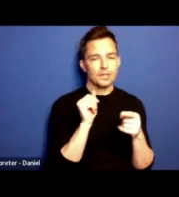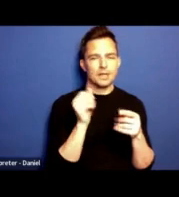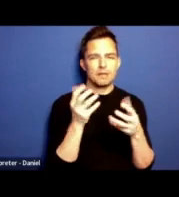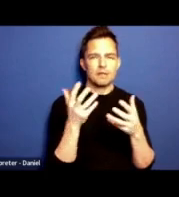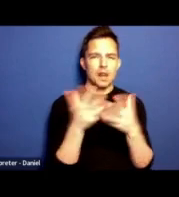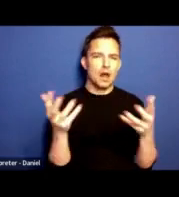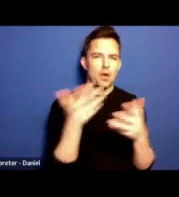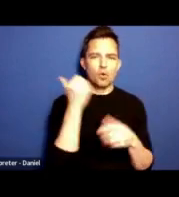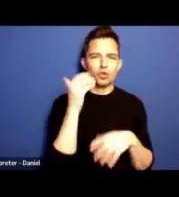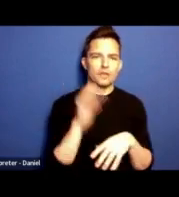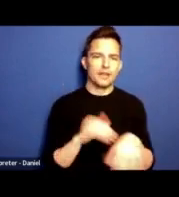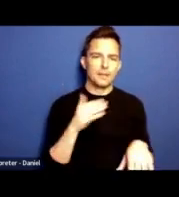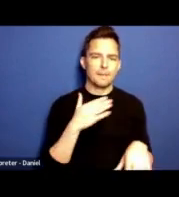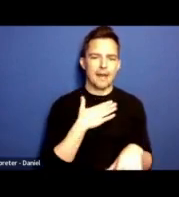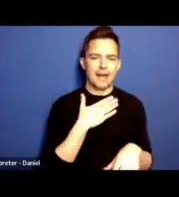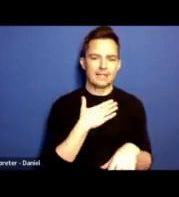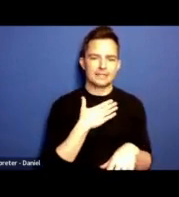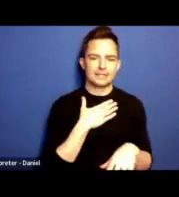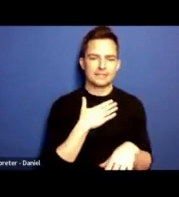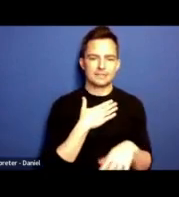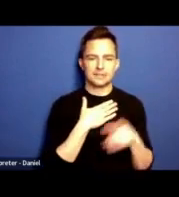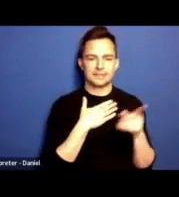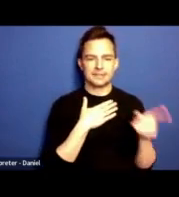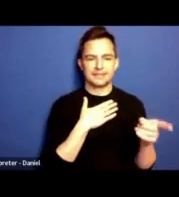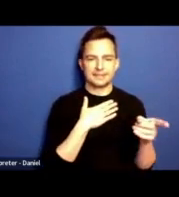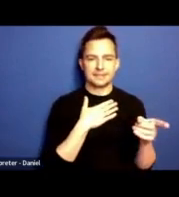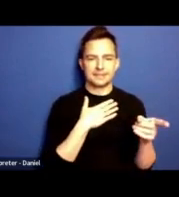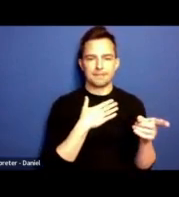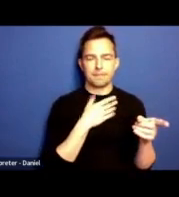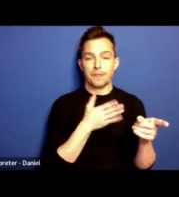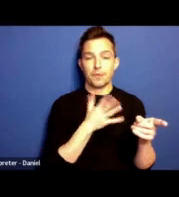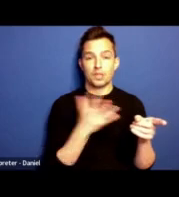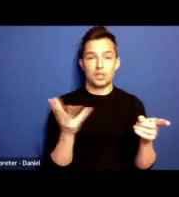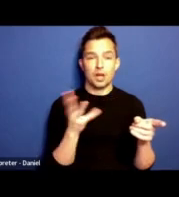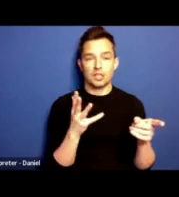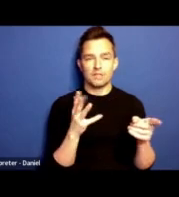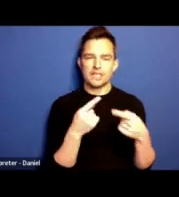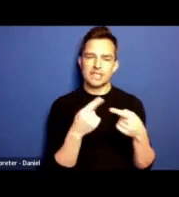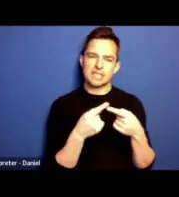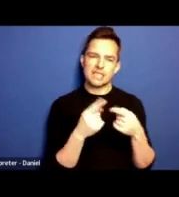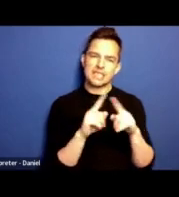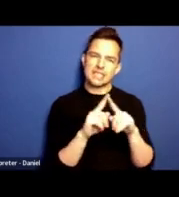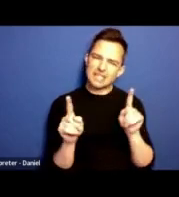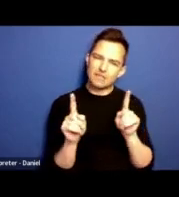than than mine, there was a lot of dissimilarities between us.